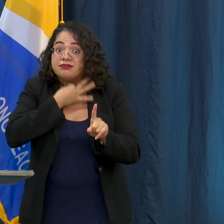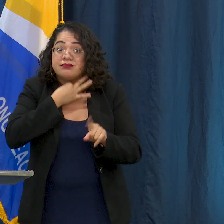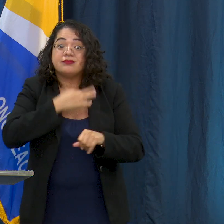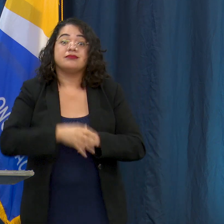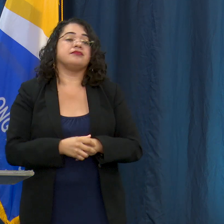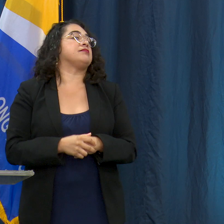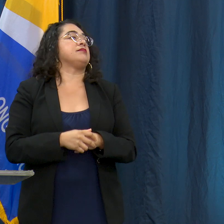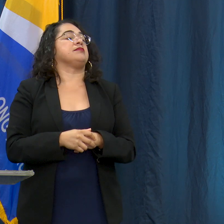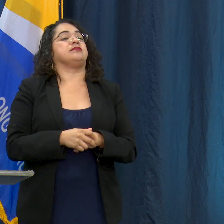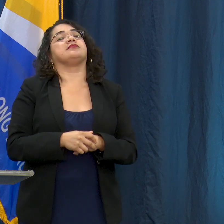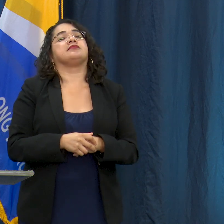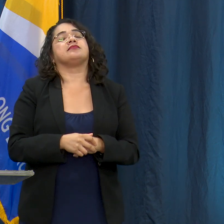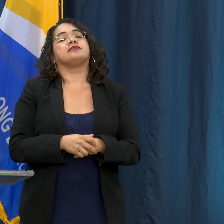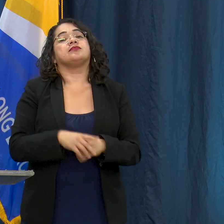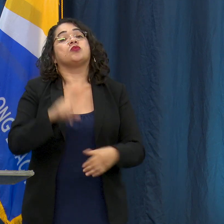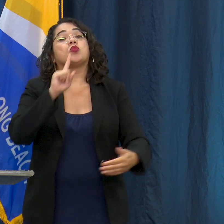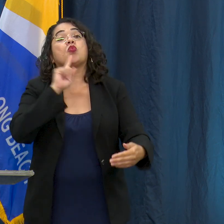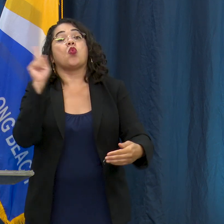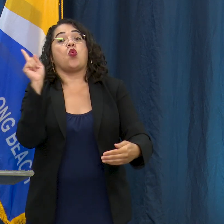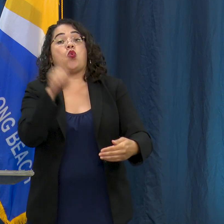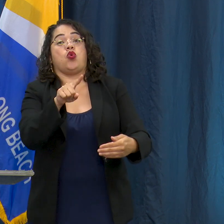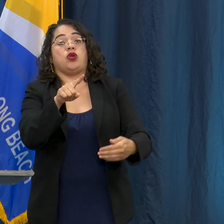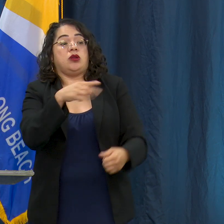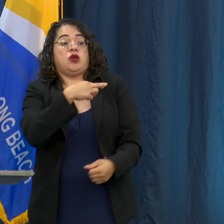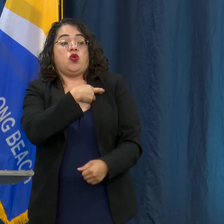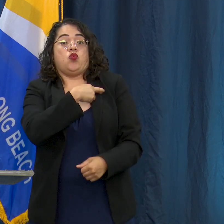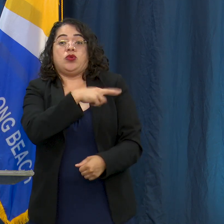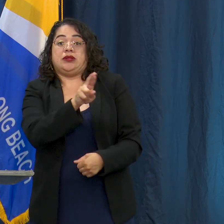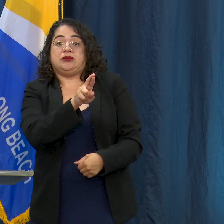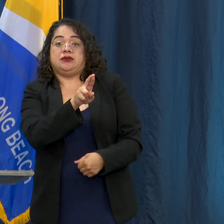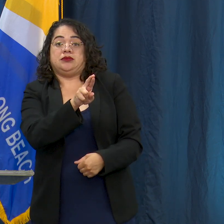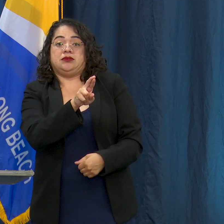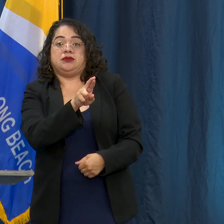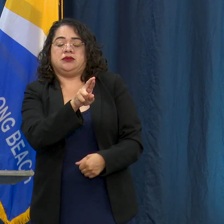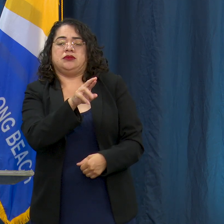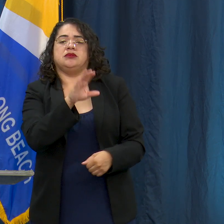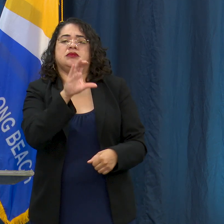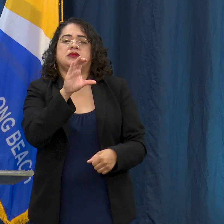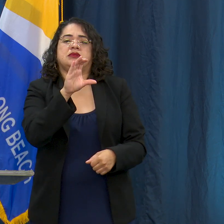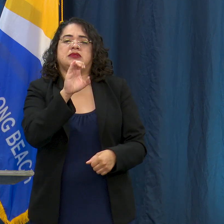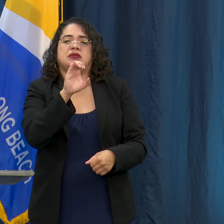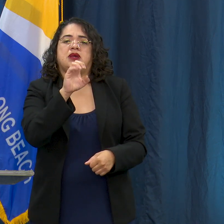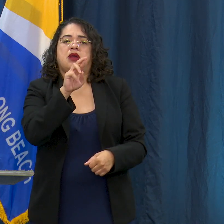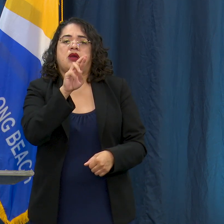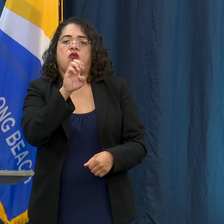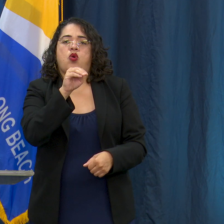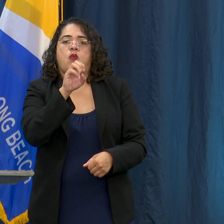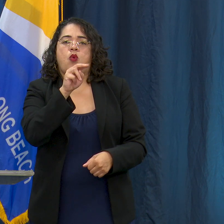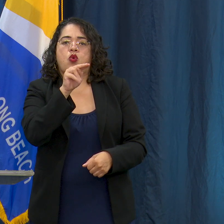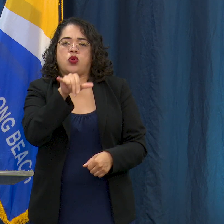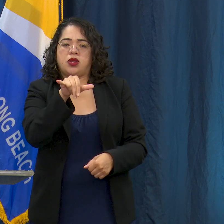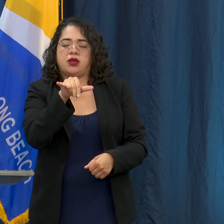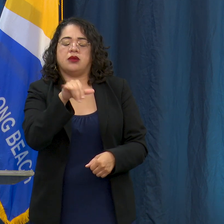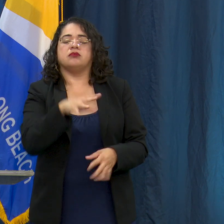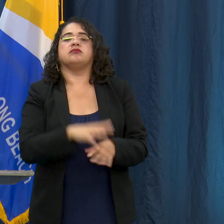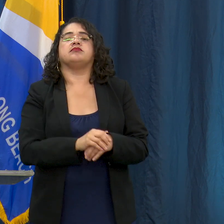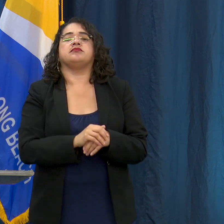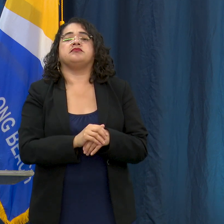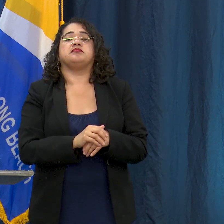orders around religious ceremonies or ceremonies such as weddings is also